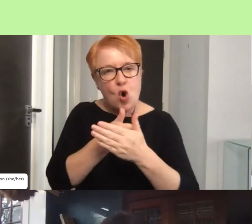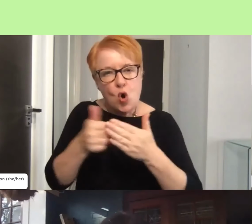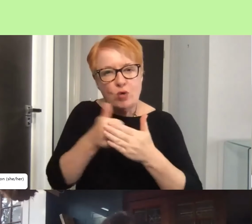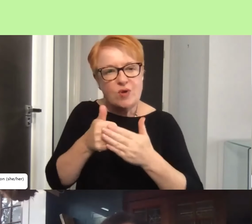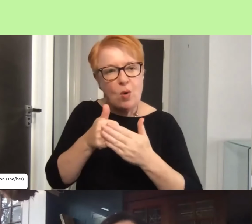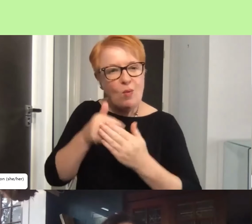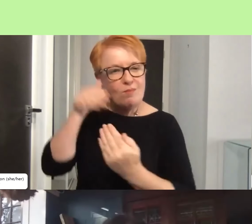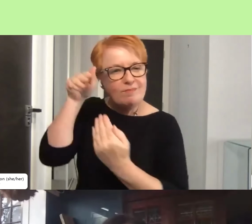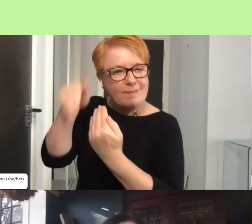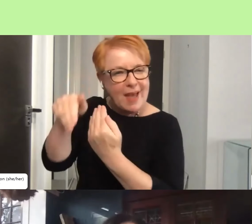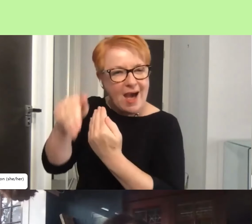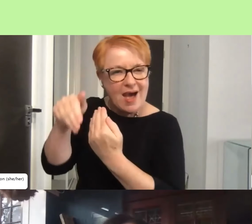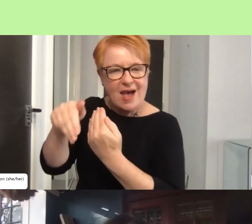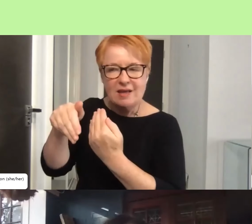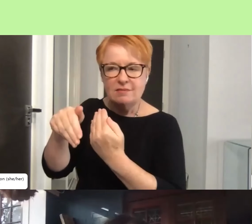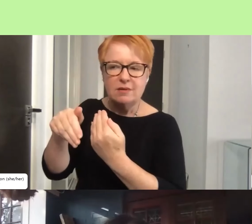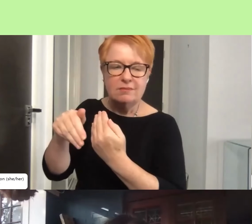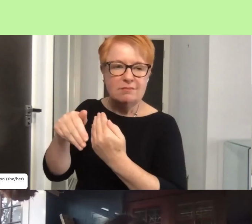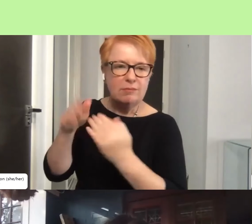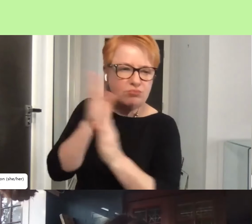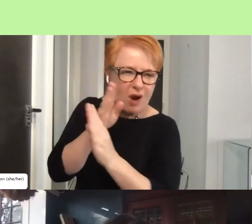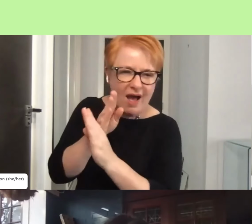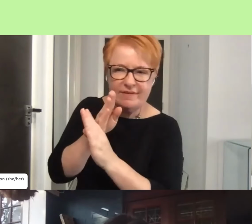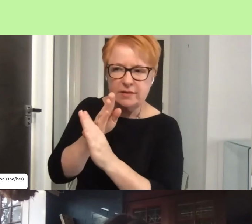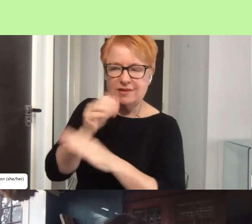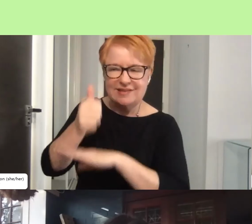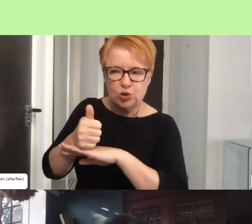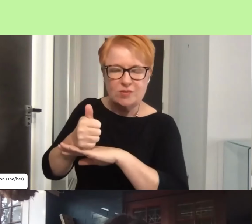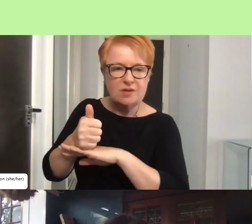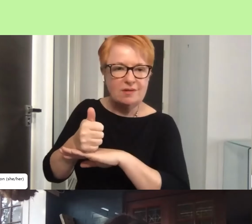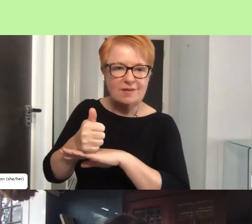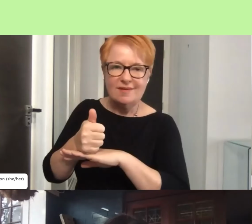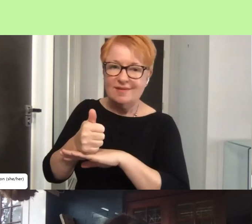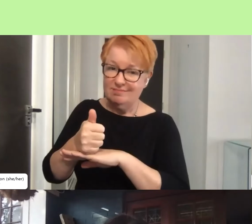You know, it's not just basic attention economy. It's highly political.